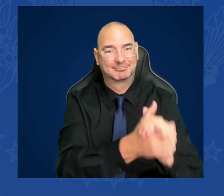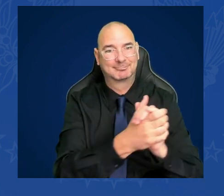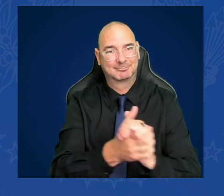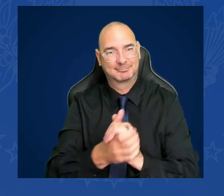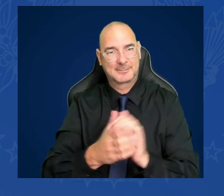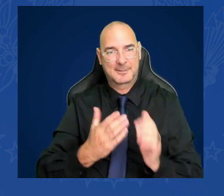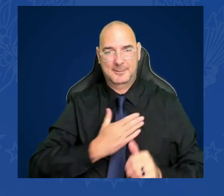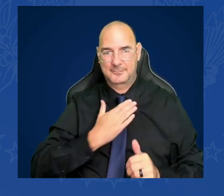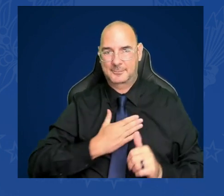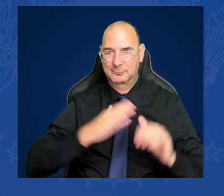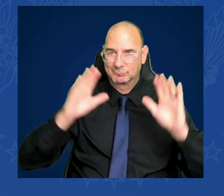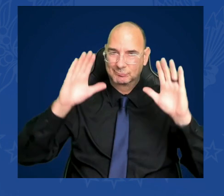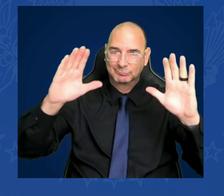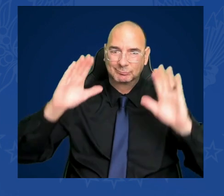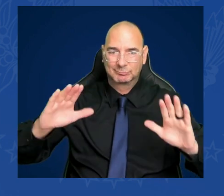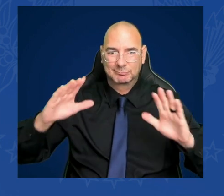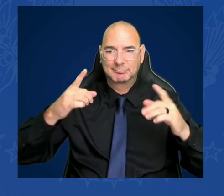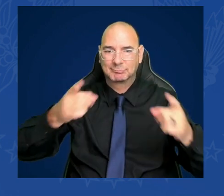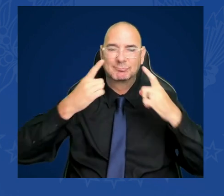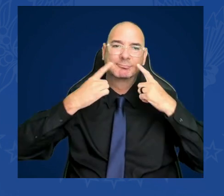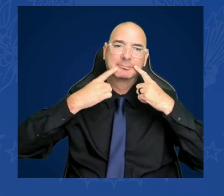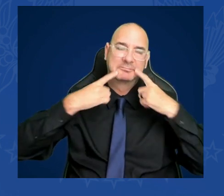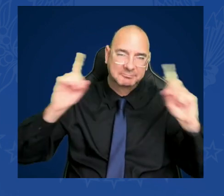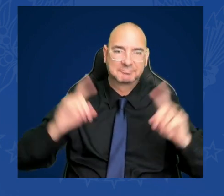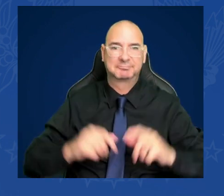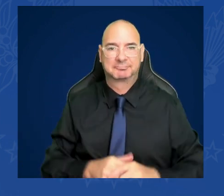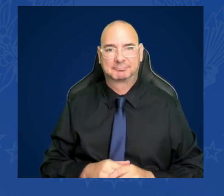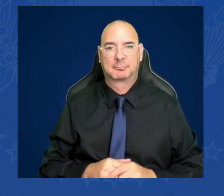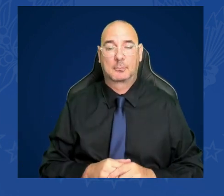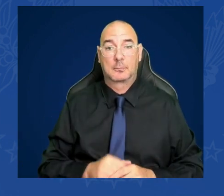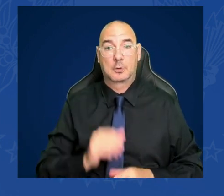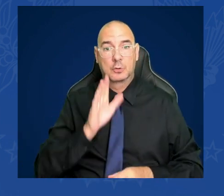All you have been through, from that first 5:00 a.m.